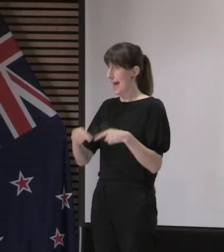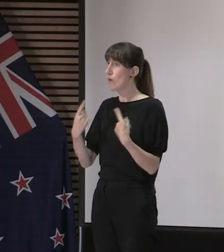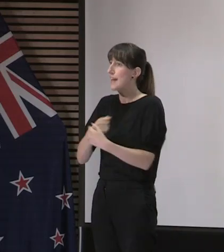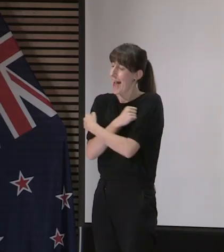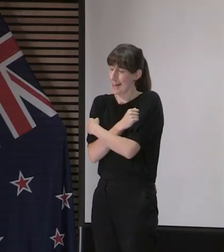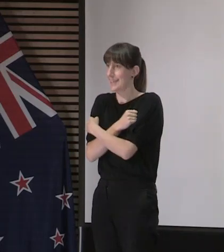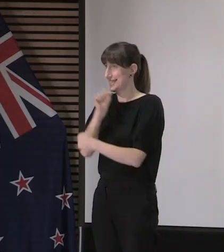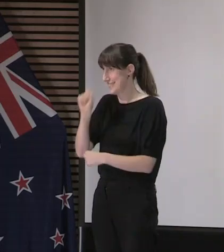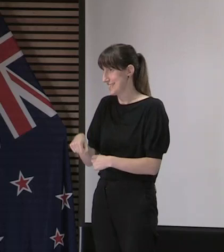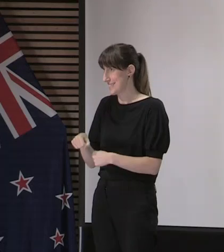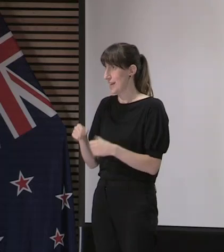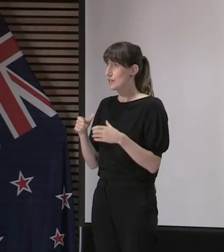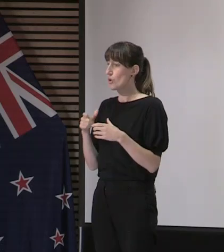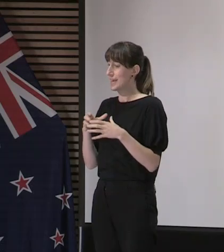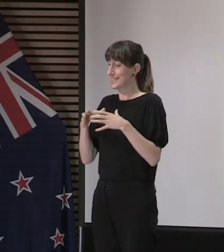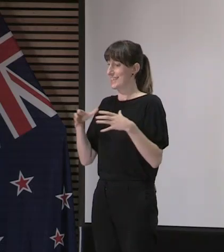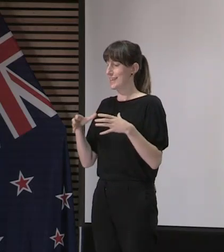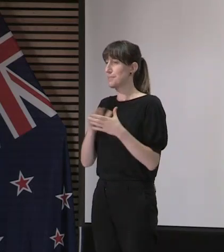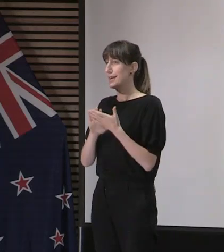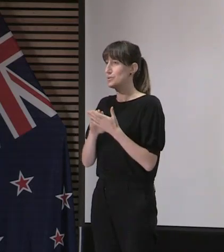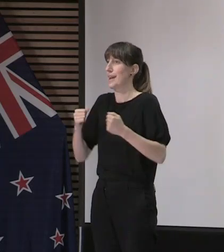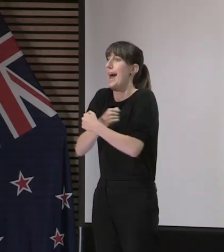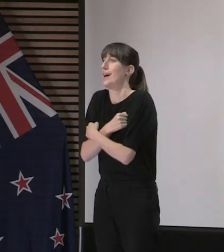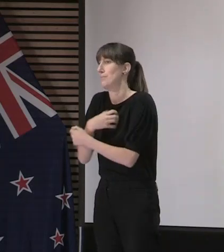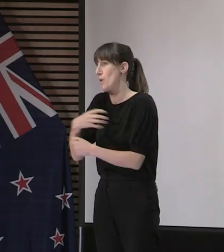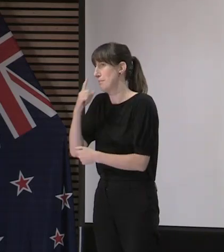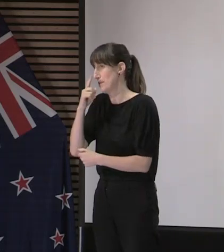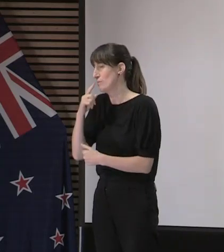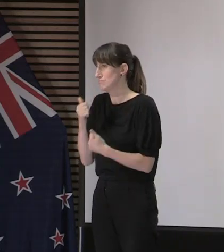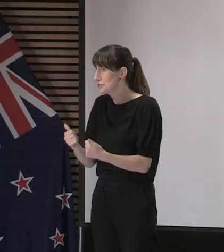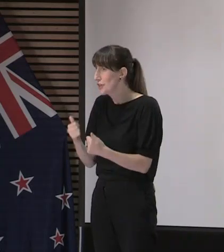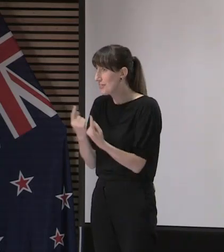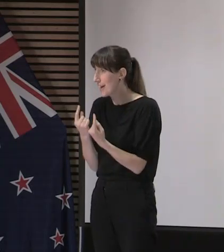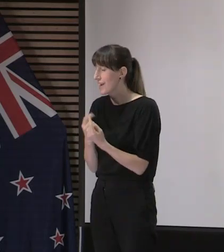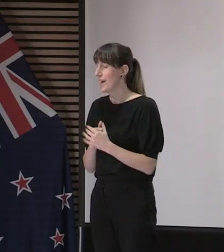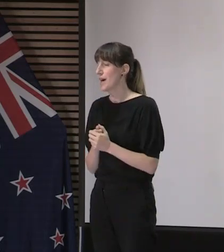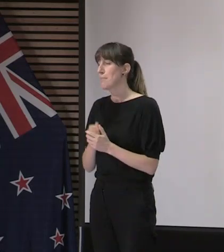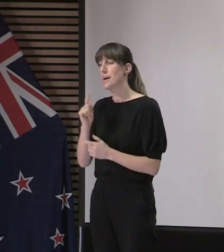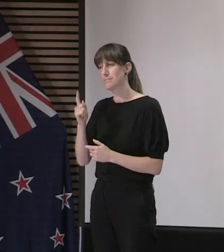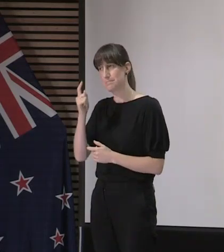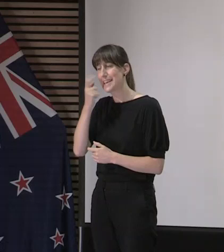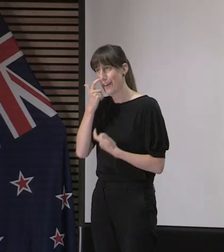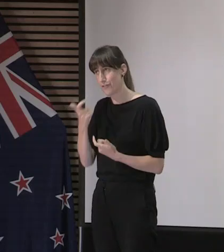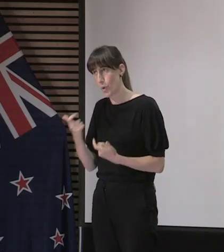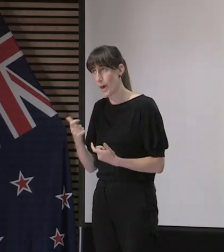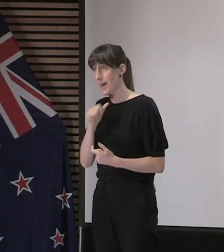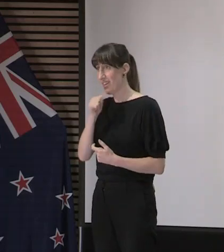the house? ASHLEY BLOOMFIELD: Theoretically, if someone is in your bubble, you are allowed to hug them, and that